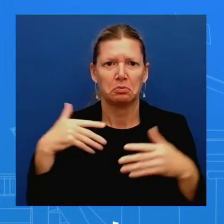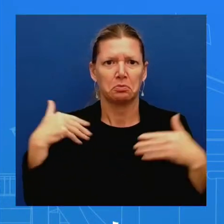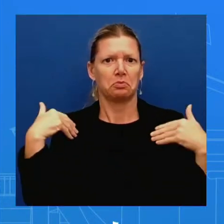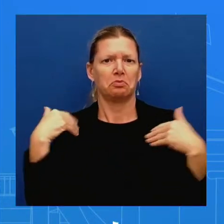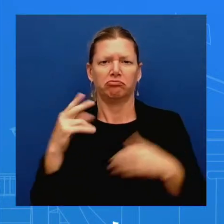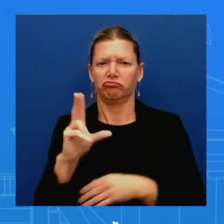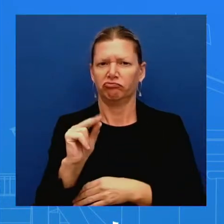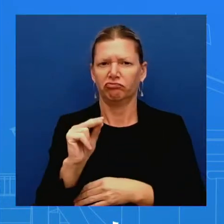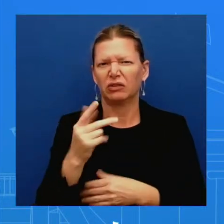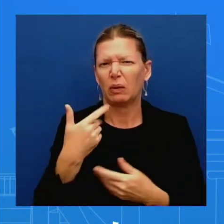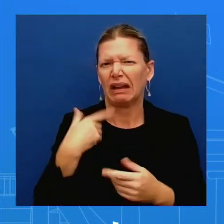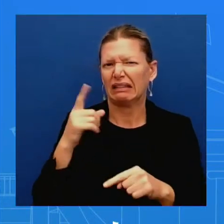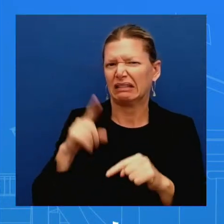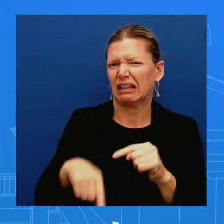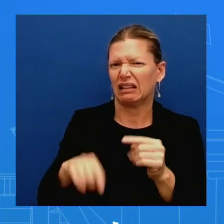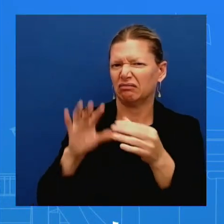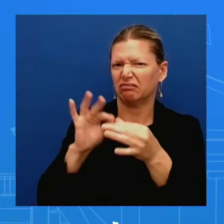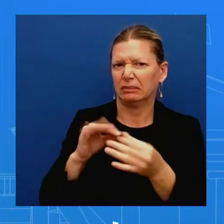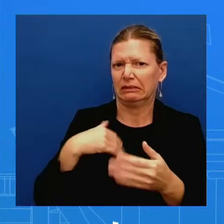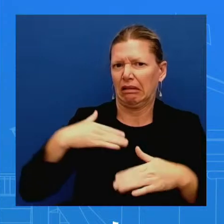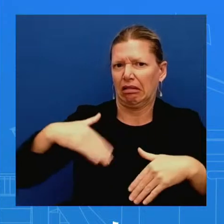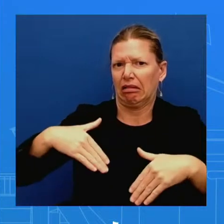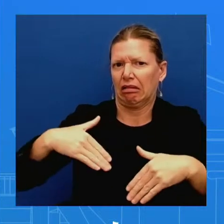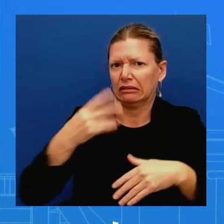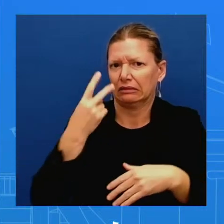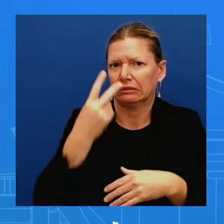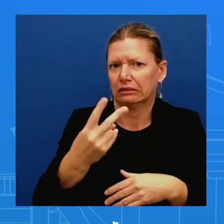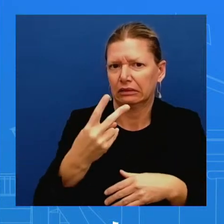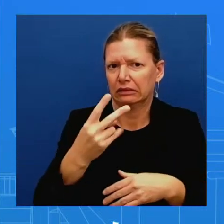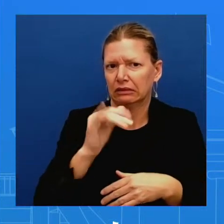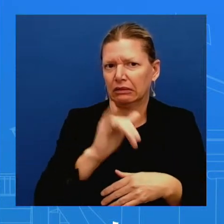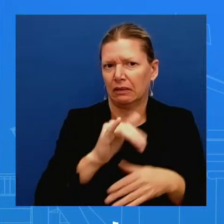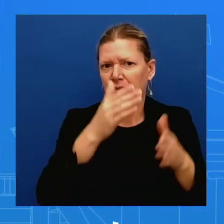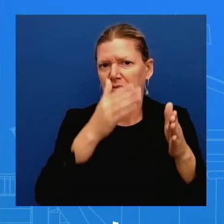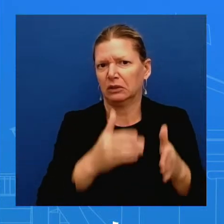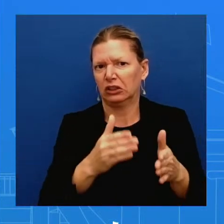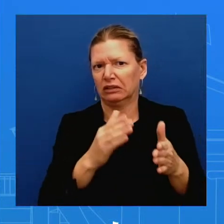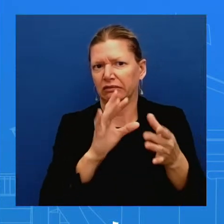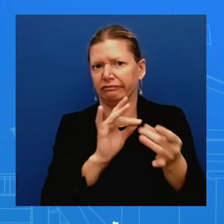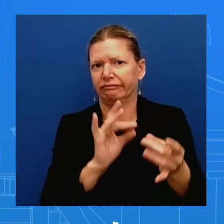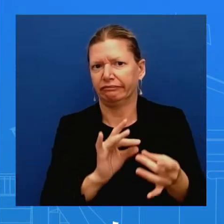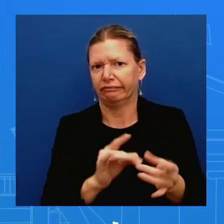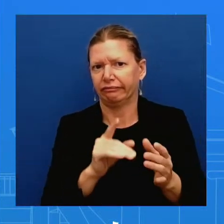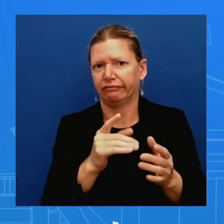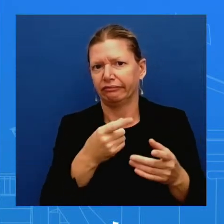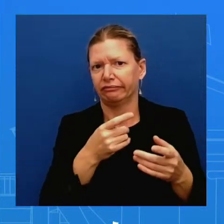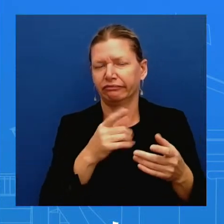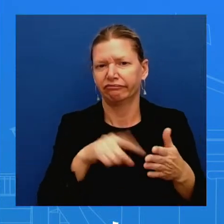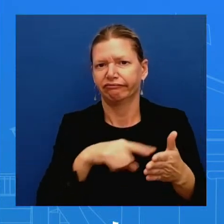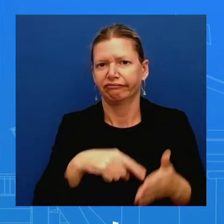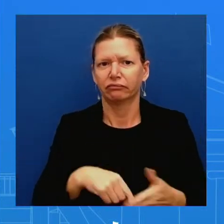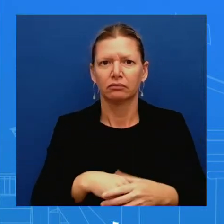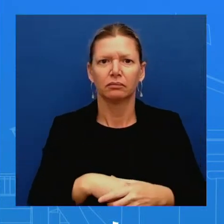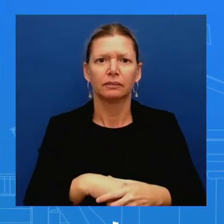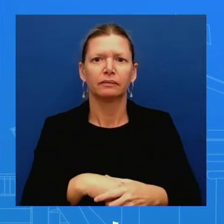But, look, you know, you have a former administration that -- that had said --